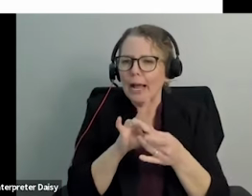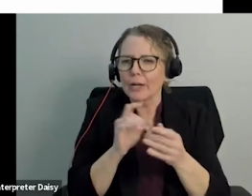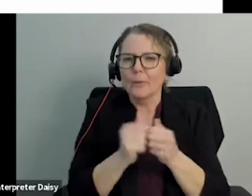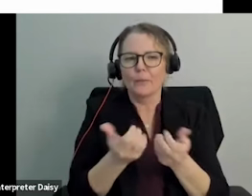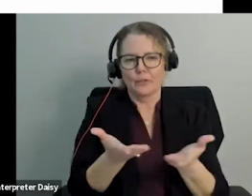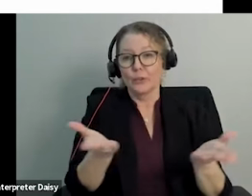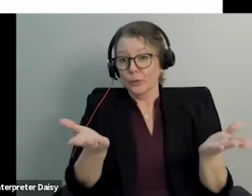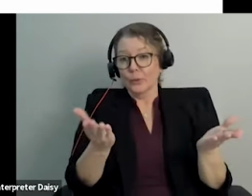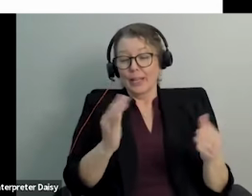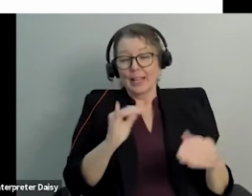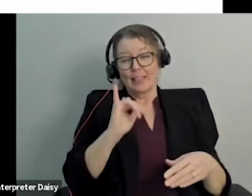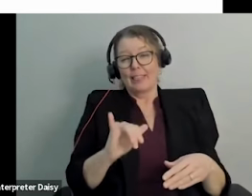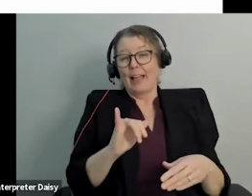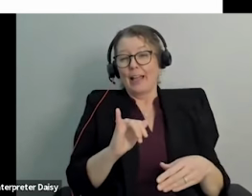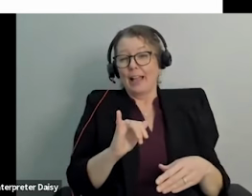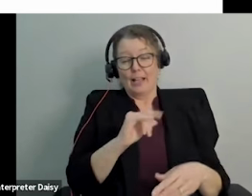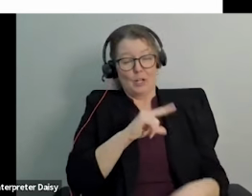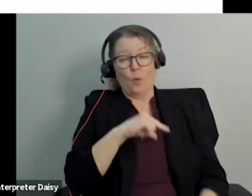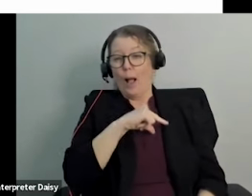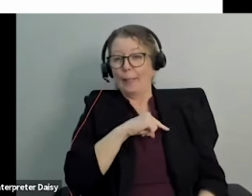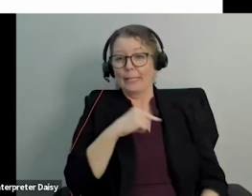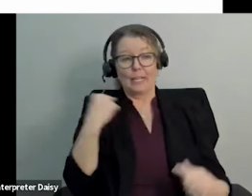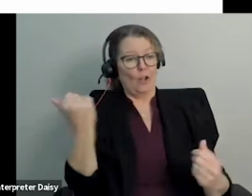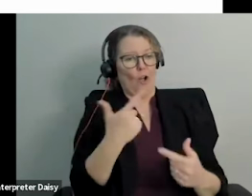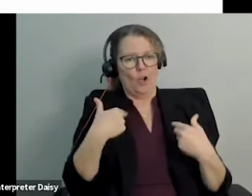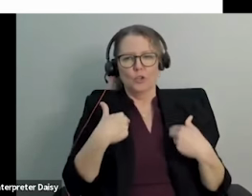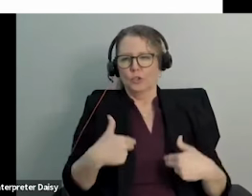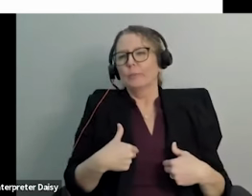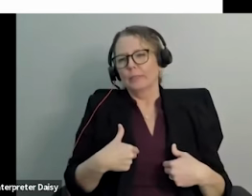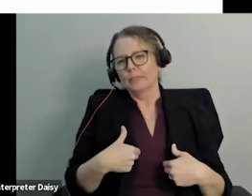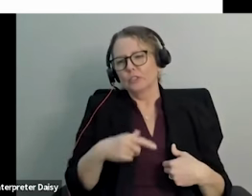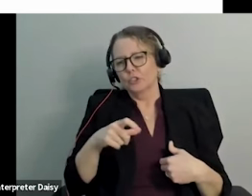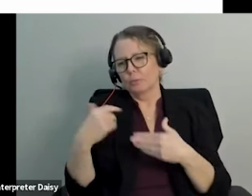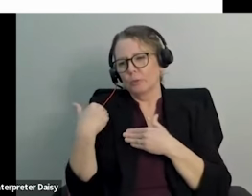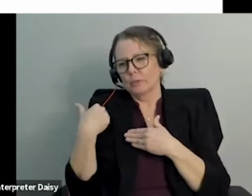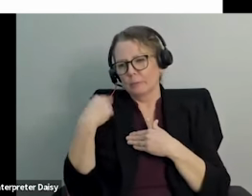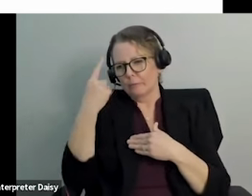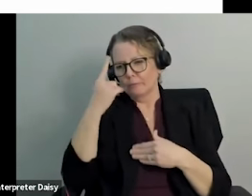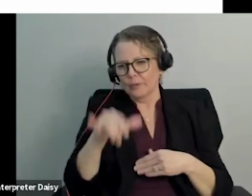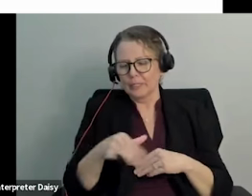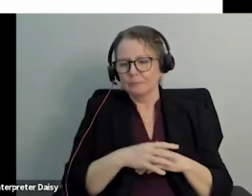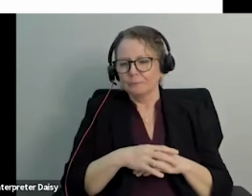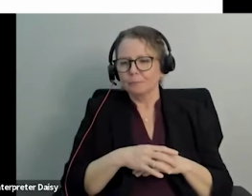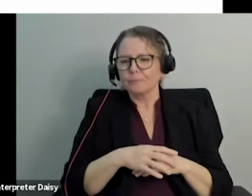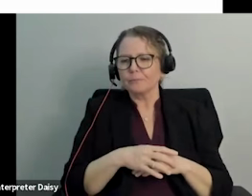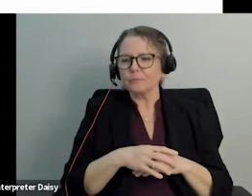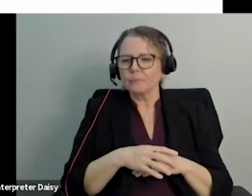And that quality is something, we, as humans, are all responsible for. We're in charge of listening to our users.